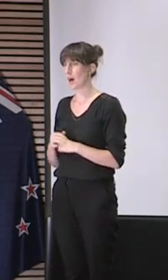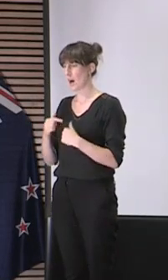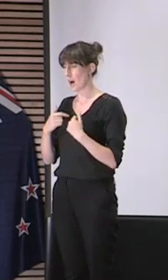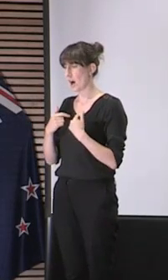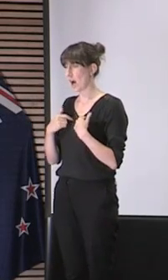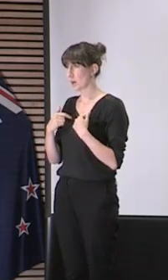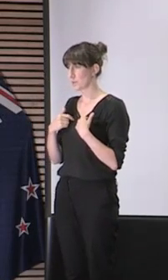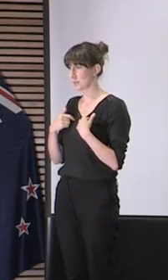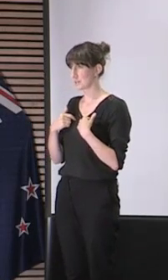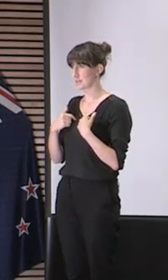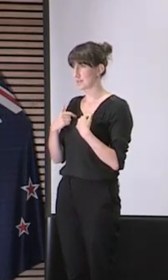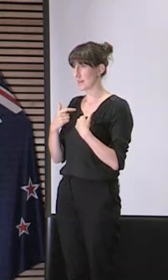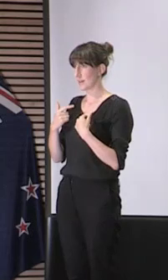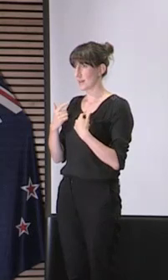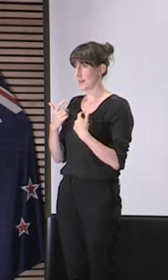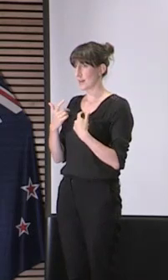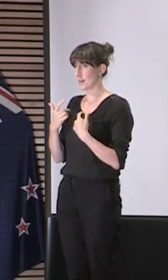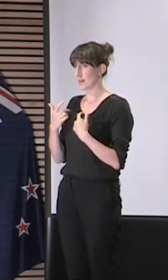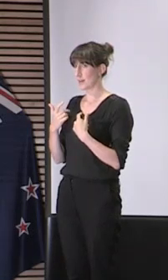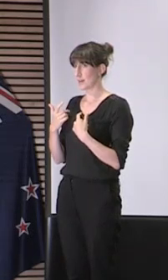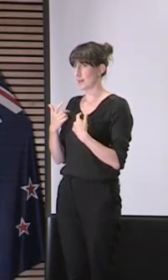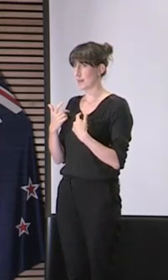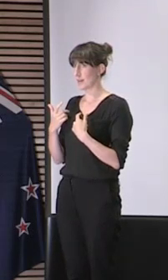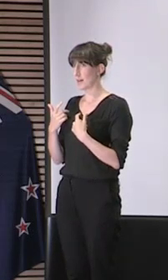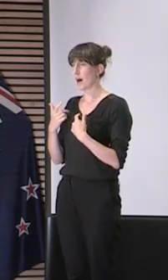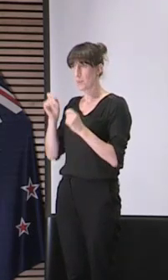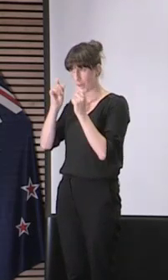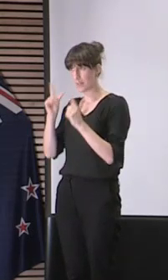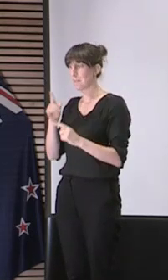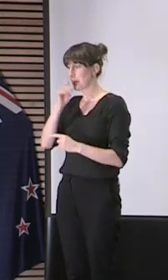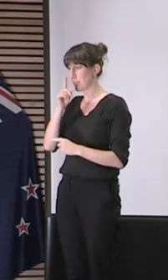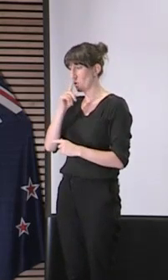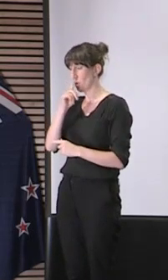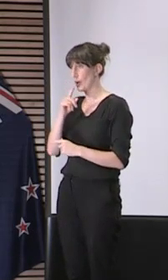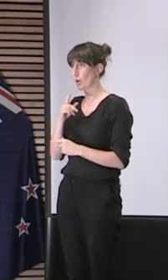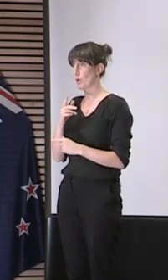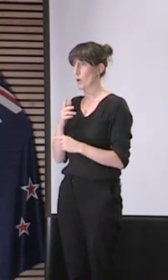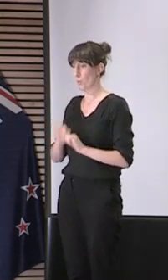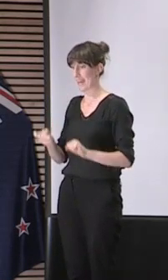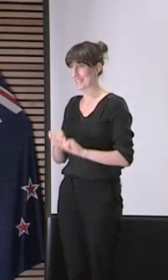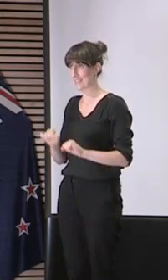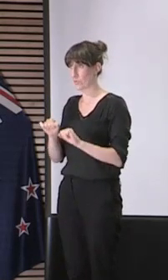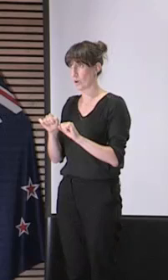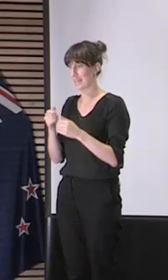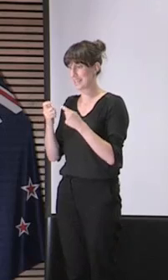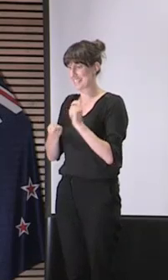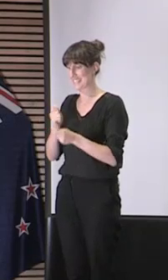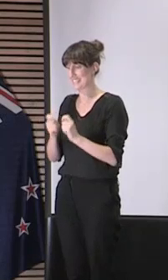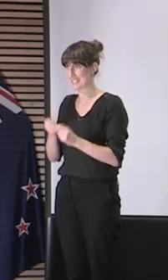waiting. PRIME MINISTER JACINDA That was one of the-ins raised with me when I raised a specific case to get to the bot come of this. The